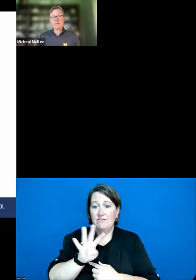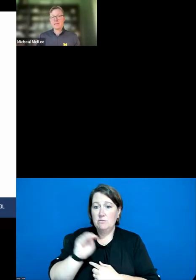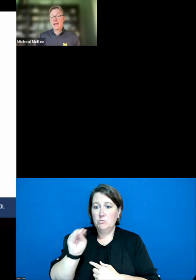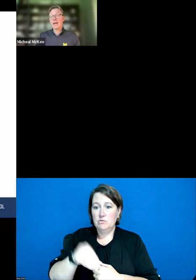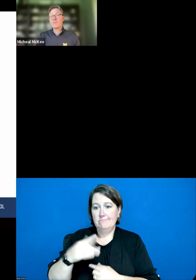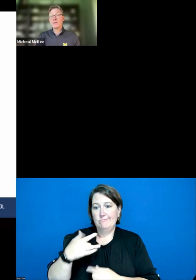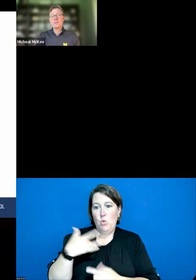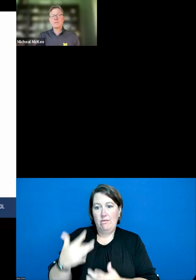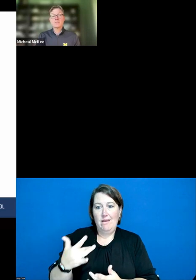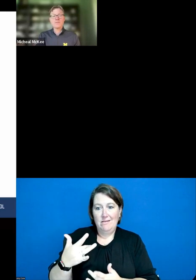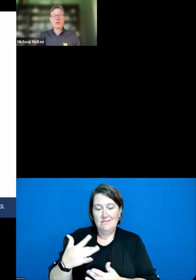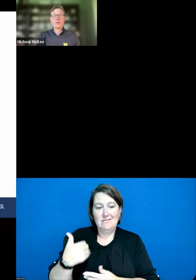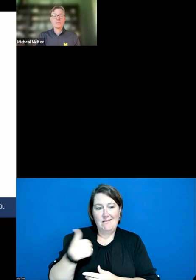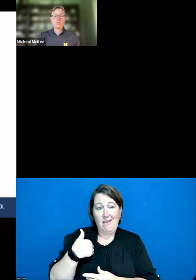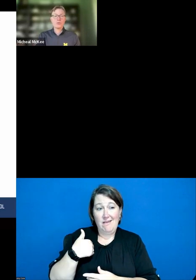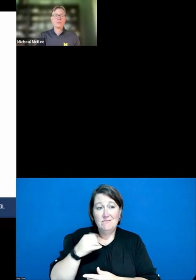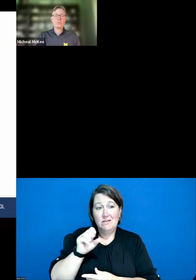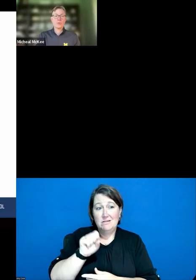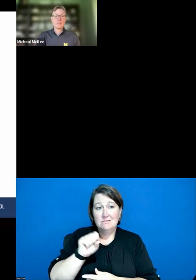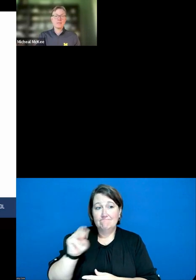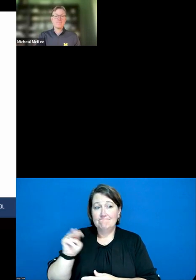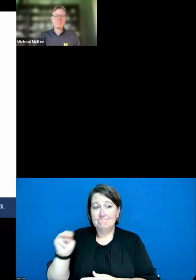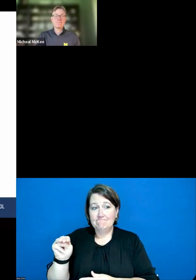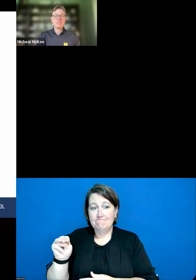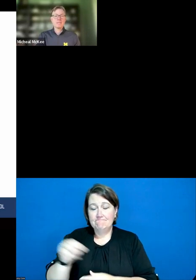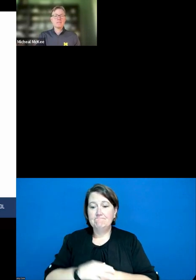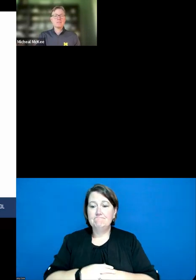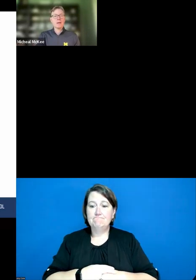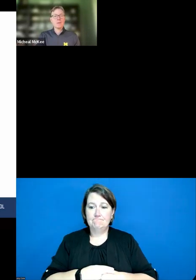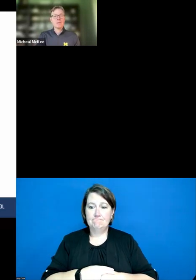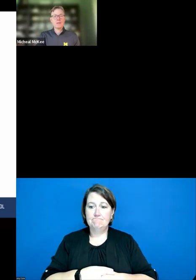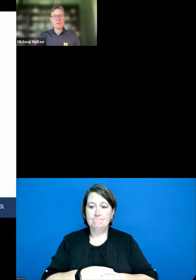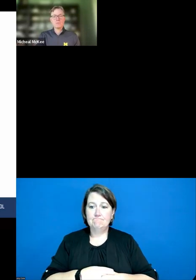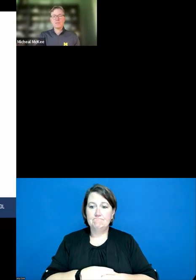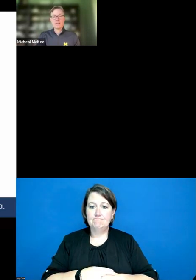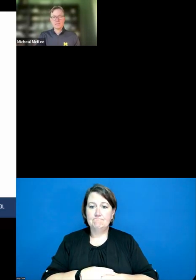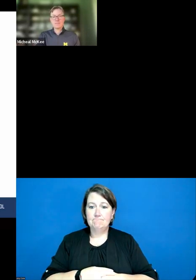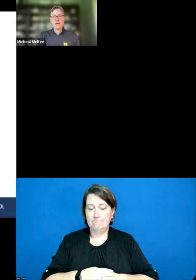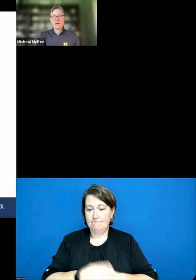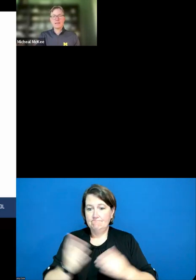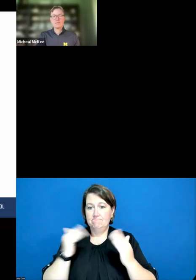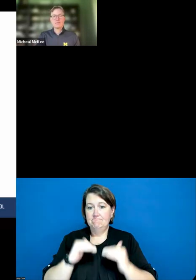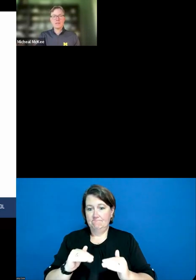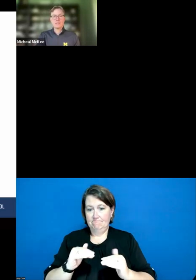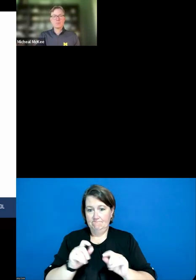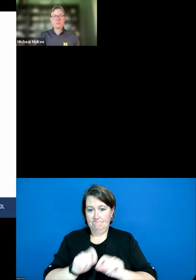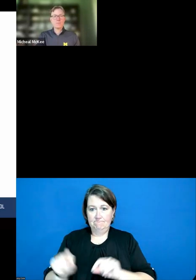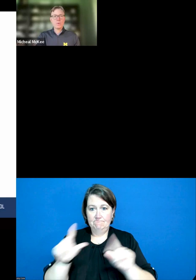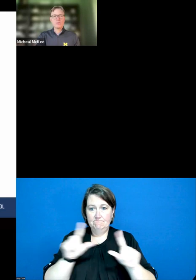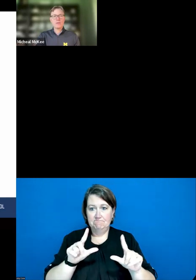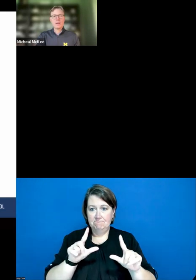likely to have severe maternal morbidity. So I'm going to go to the next slide, let's advance once more,